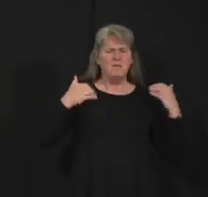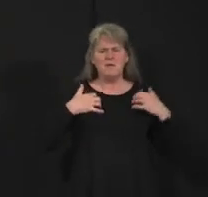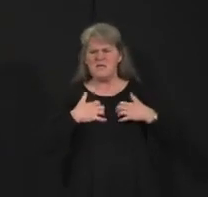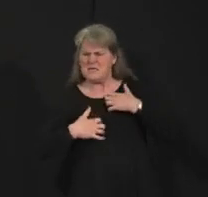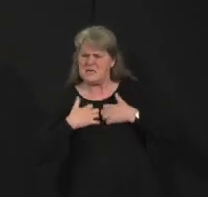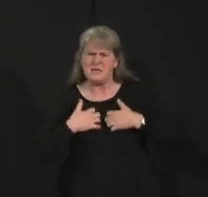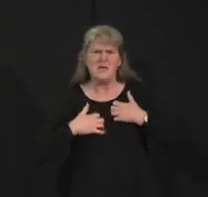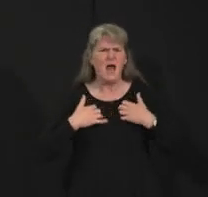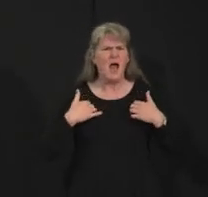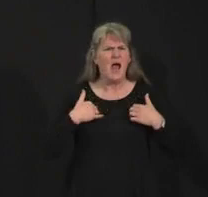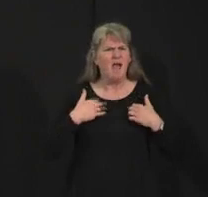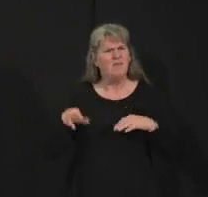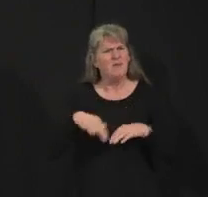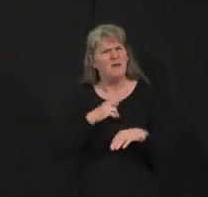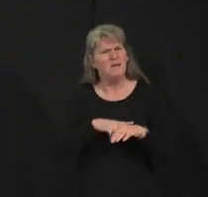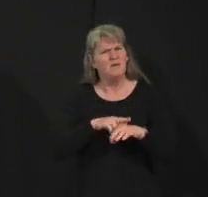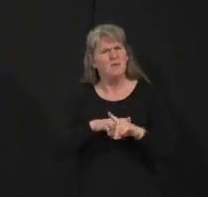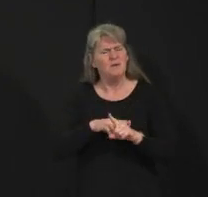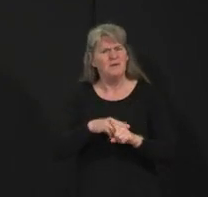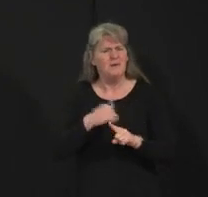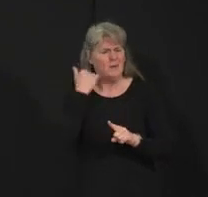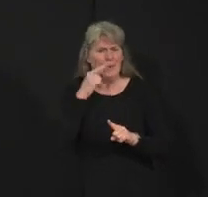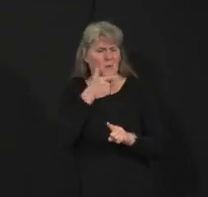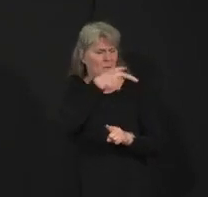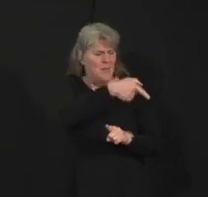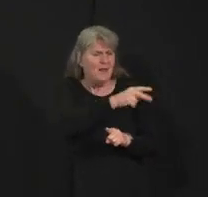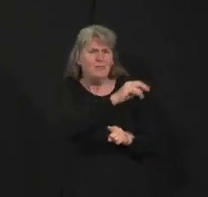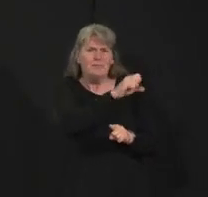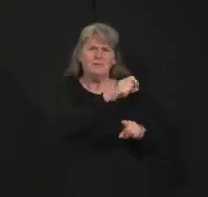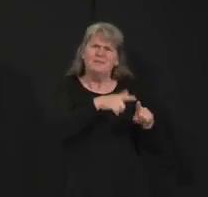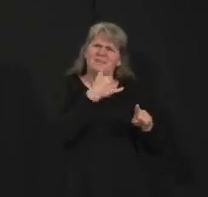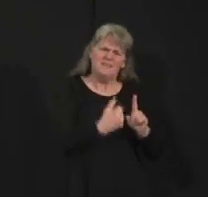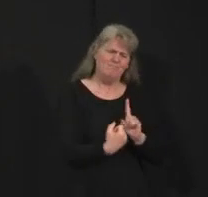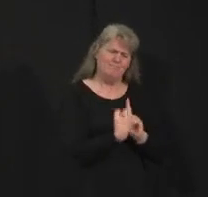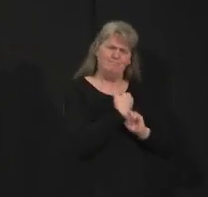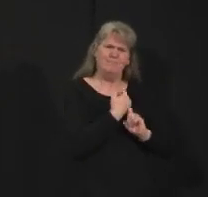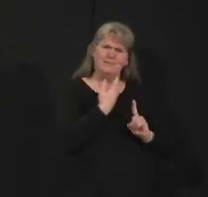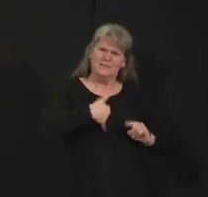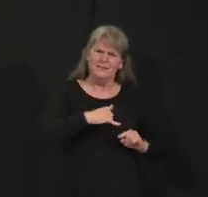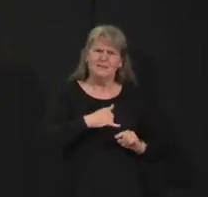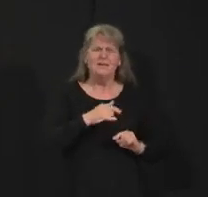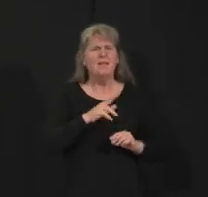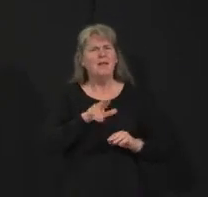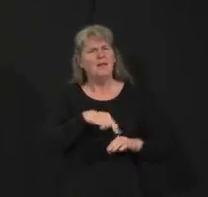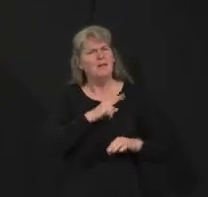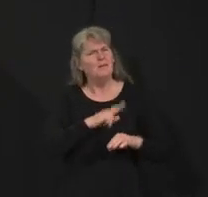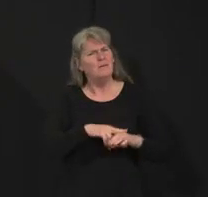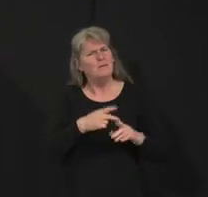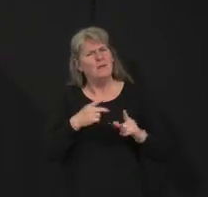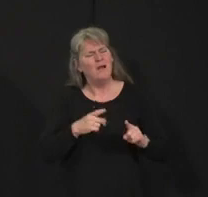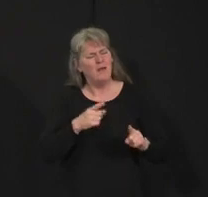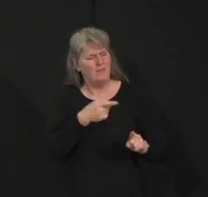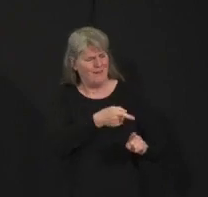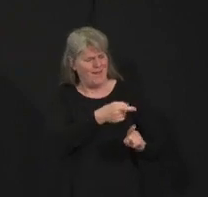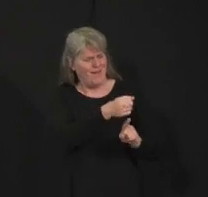even if we did not know anyone involved. These are normal reactions to any incident that makes us